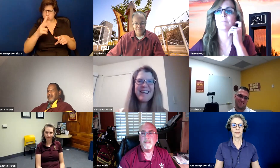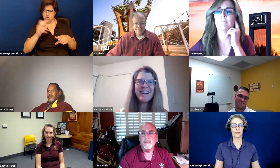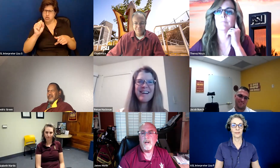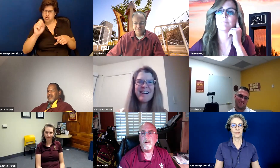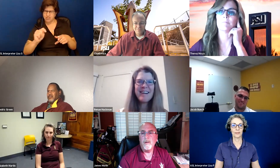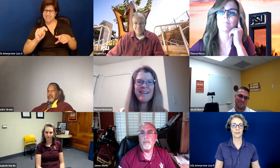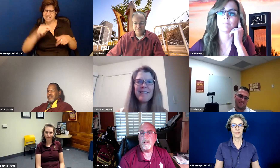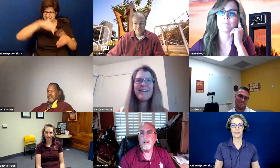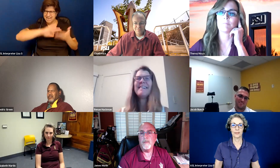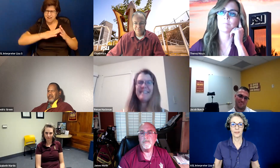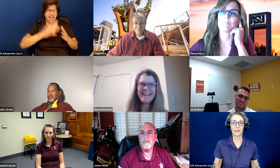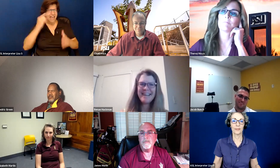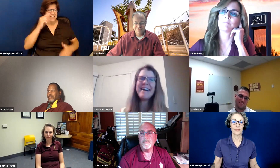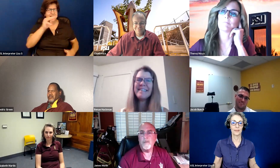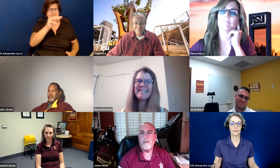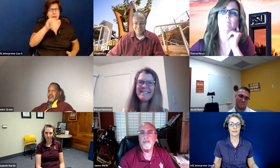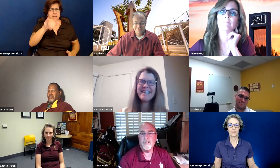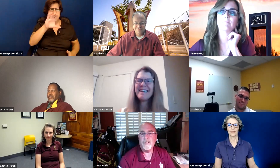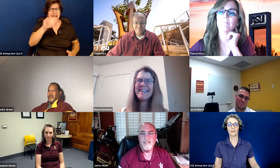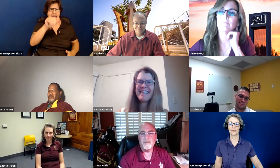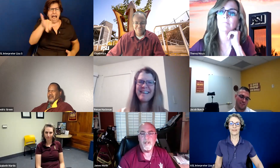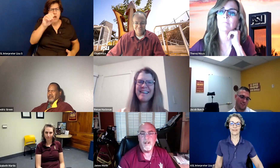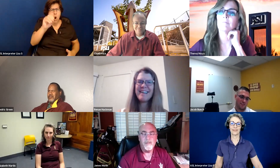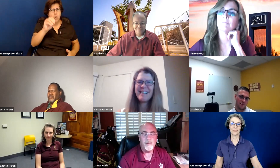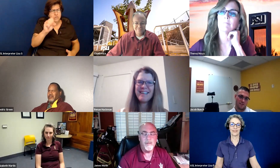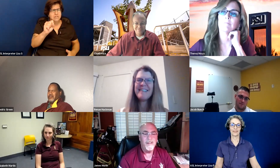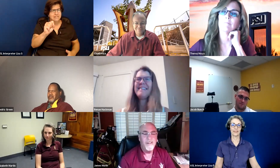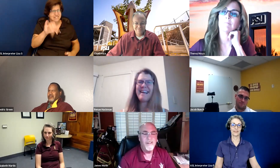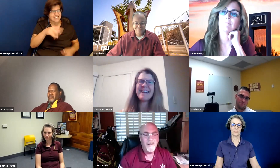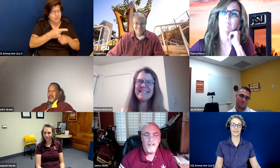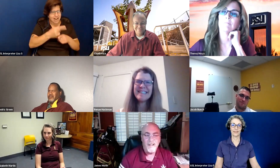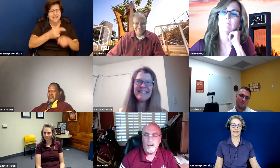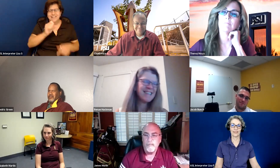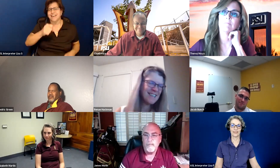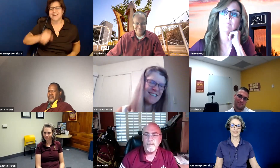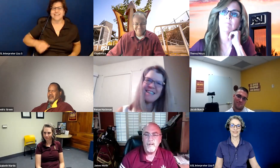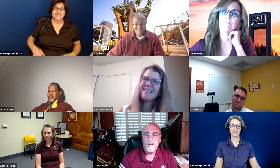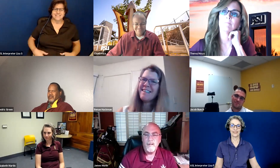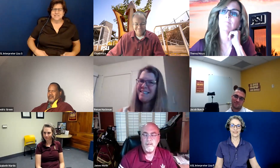Is it Lacayo's I believe- Yeah. Or whatever. Is Lacayo's. Okay. Yeah.